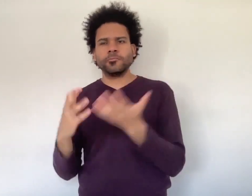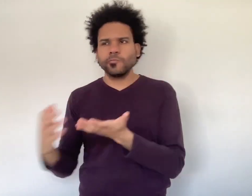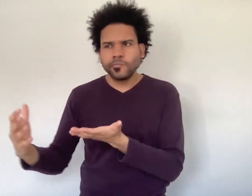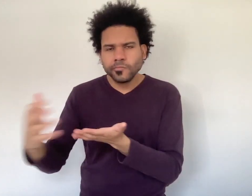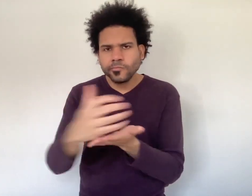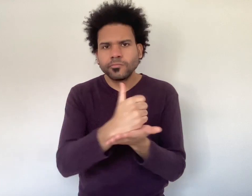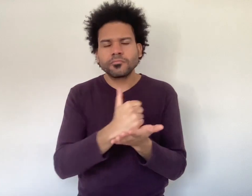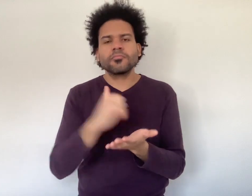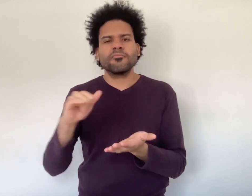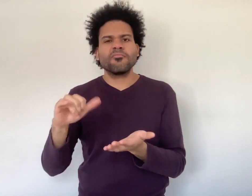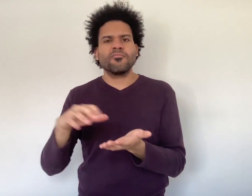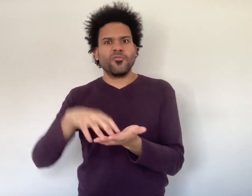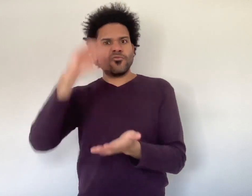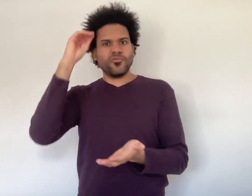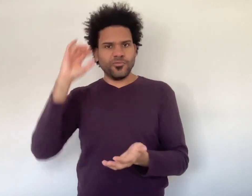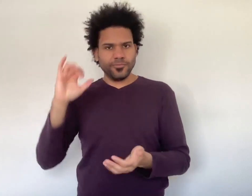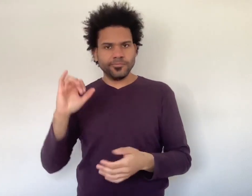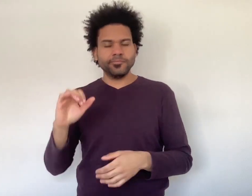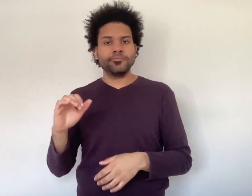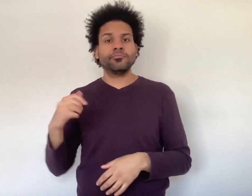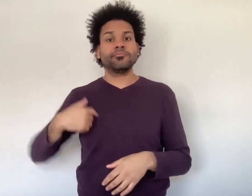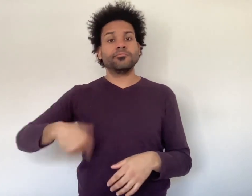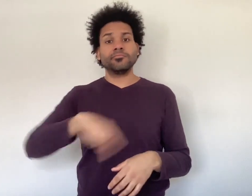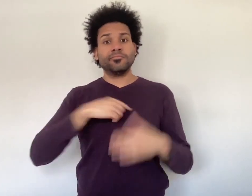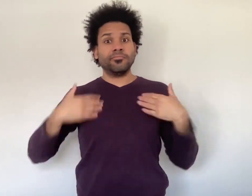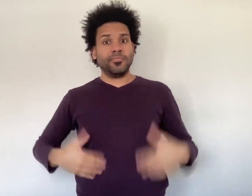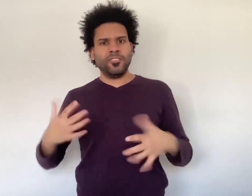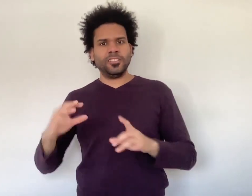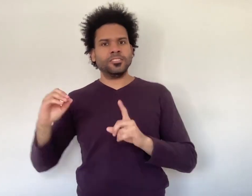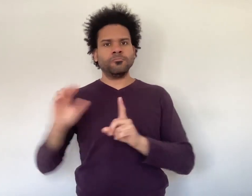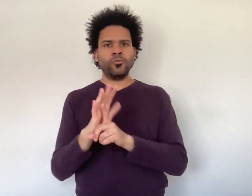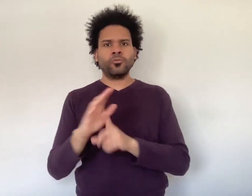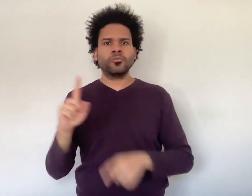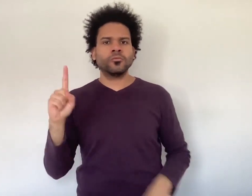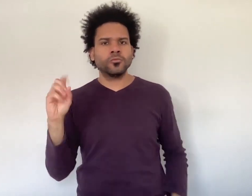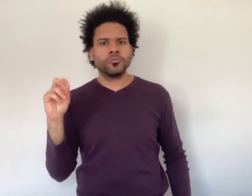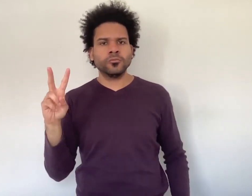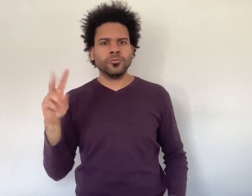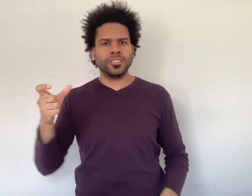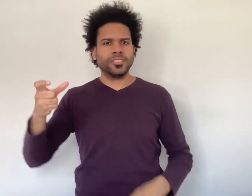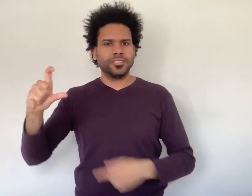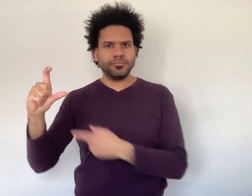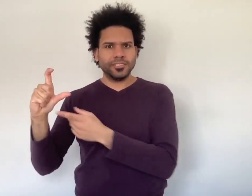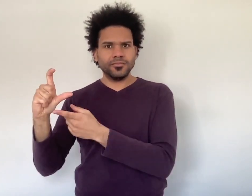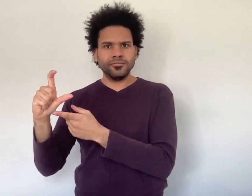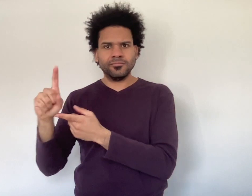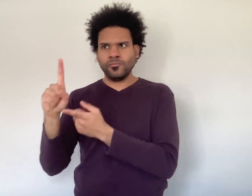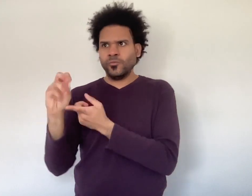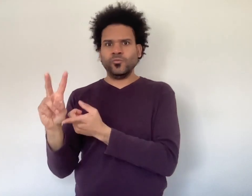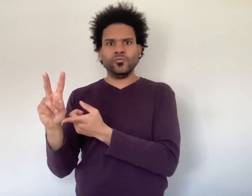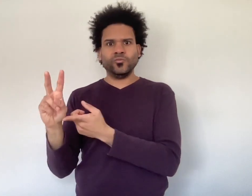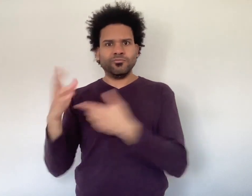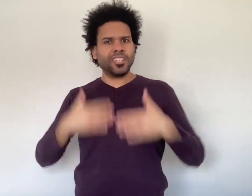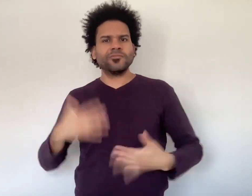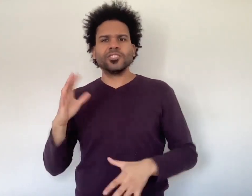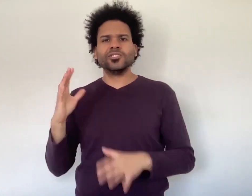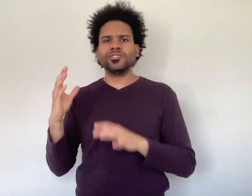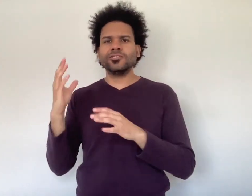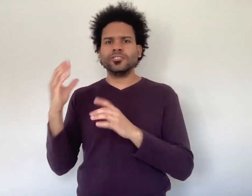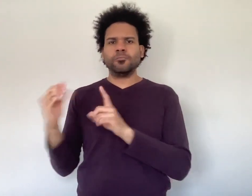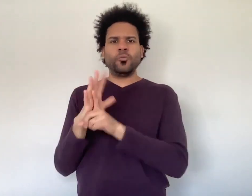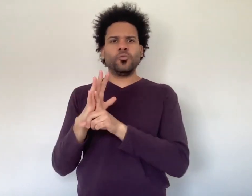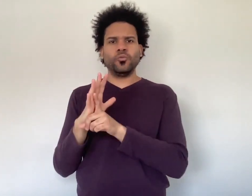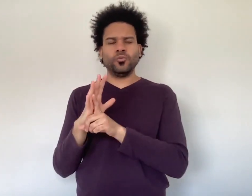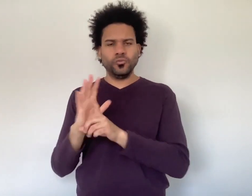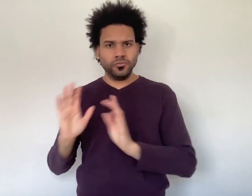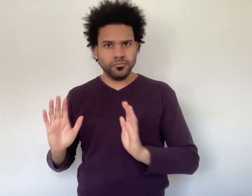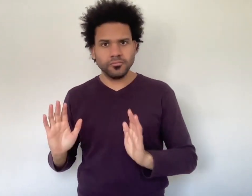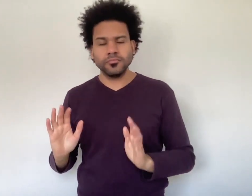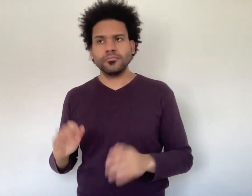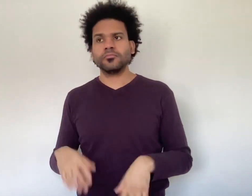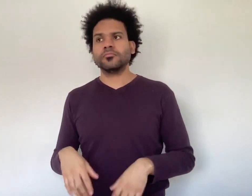Ultimately we learned that there are 102 elements we are exposed to.